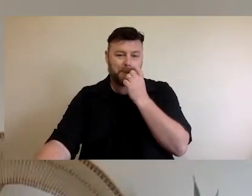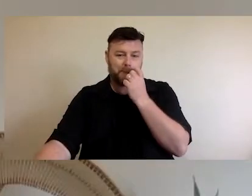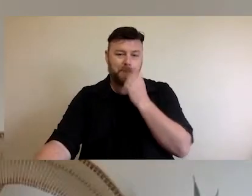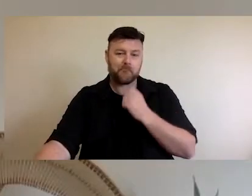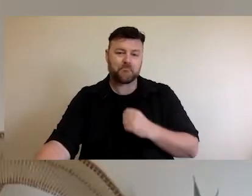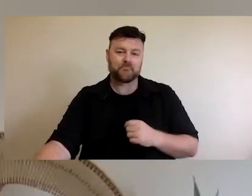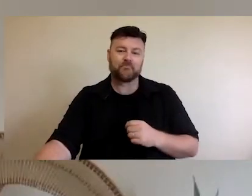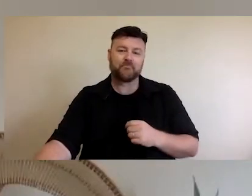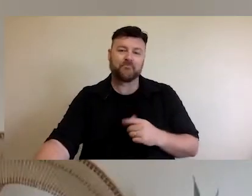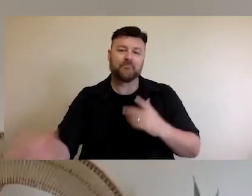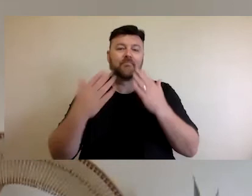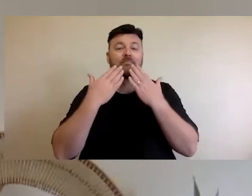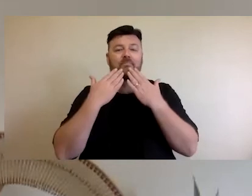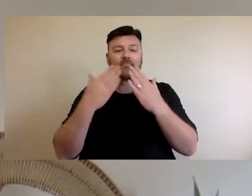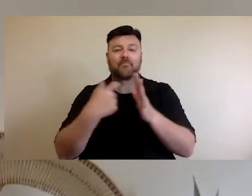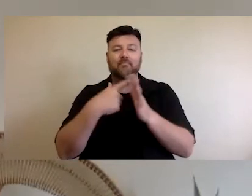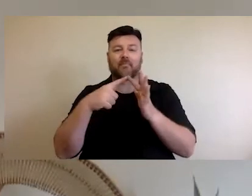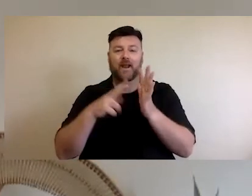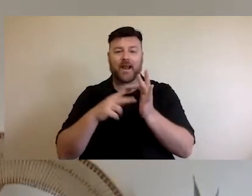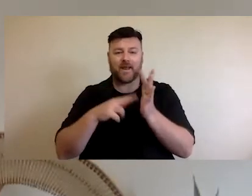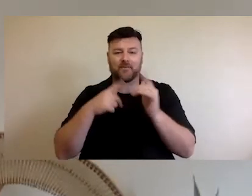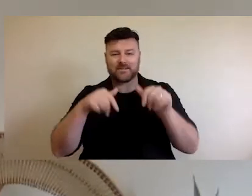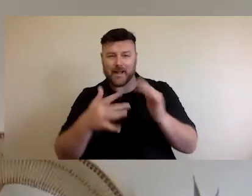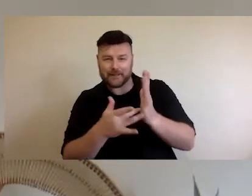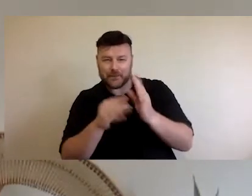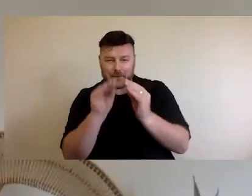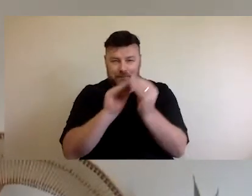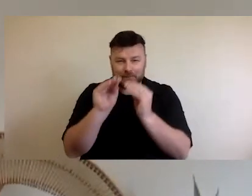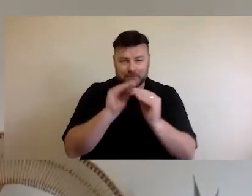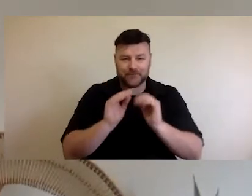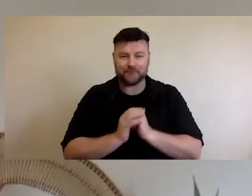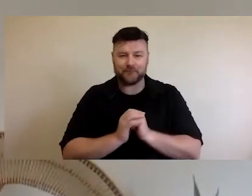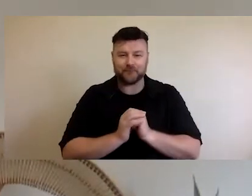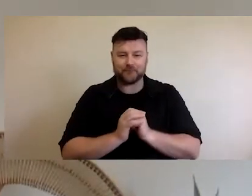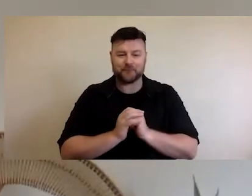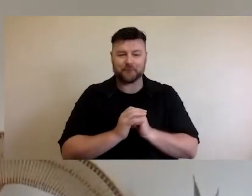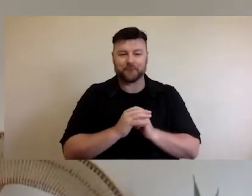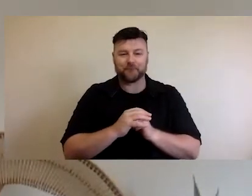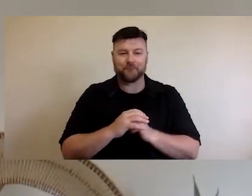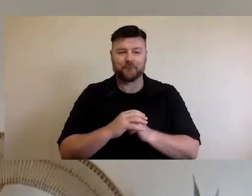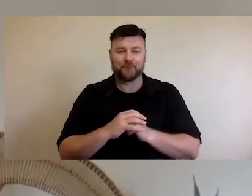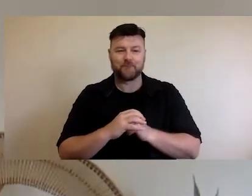Thank you, Kevin. Let's get the technology rolling first of all...!